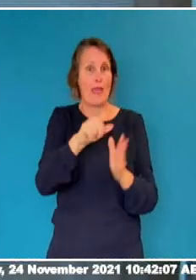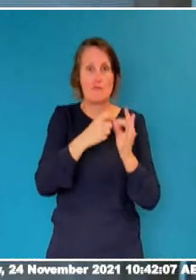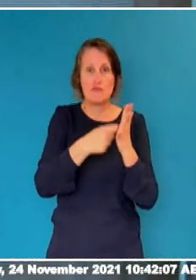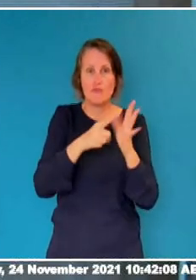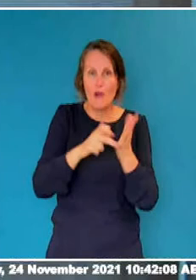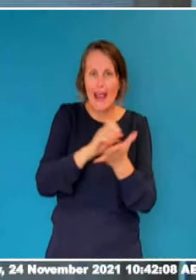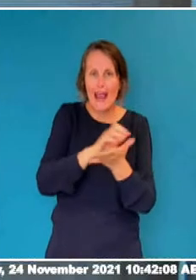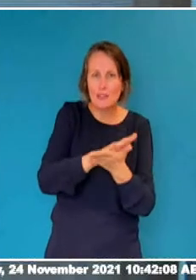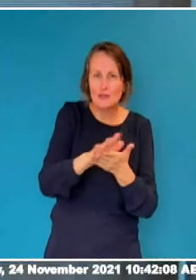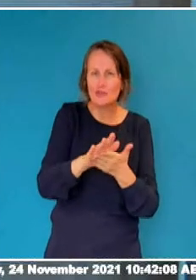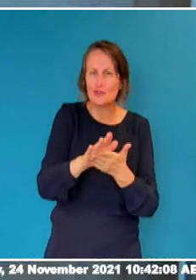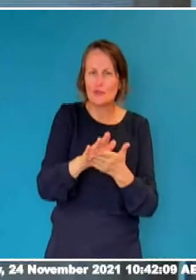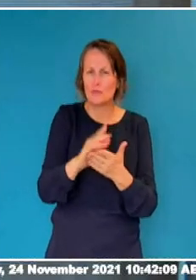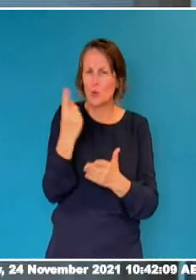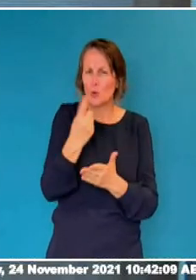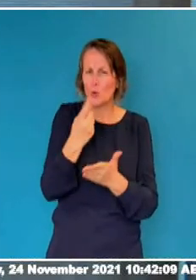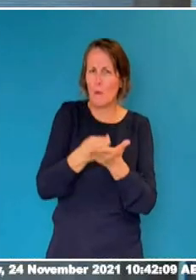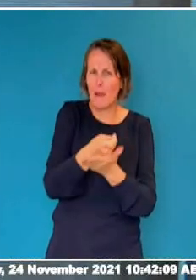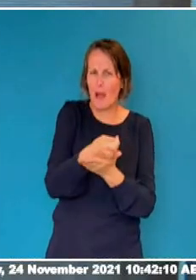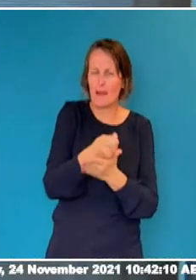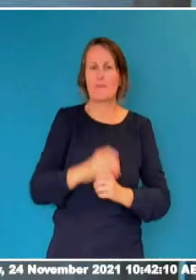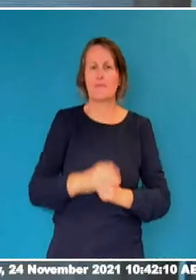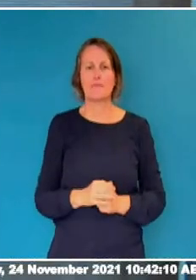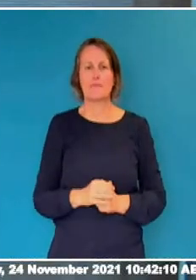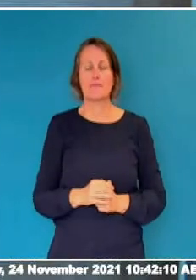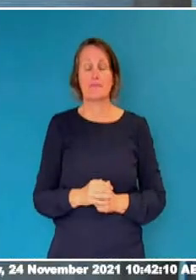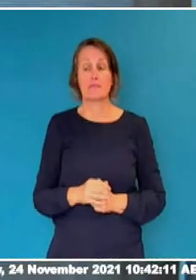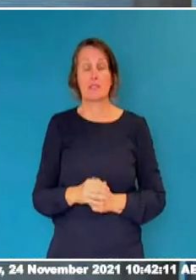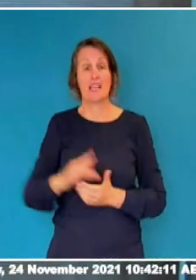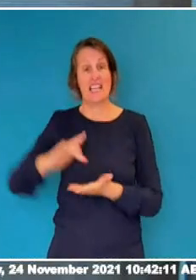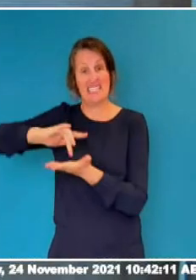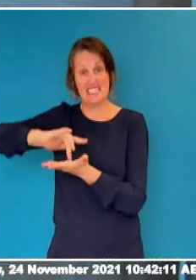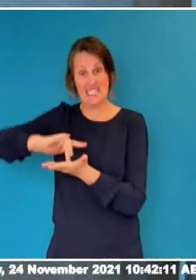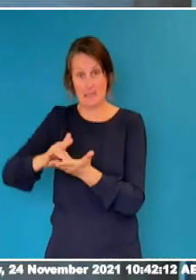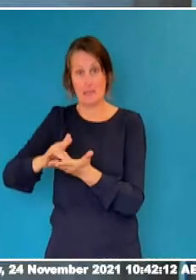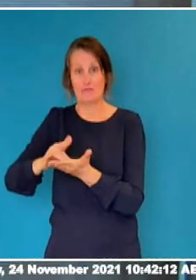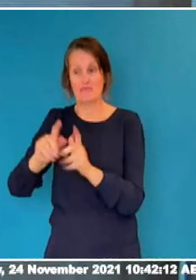So the assessment is paid centrally, and the equipment or the